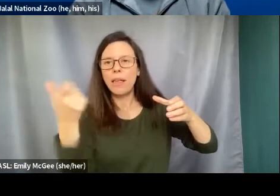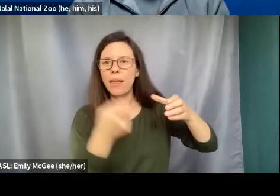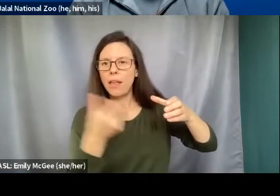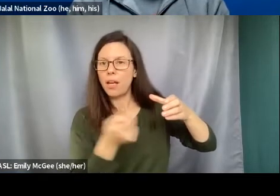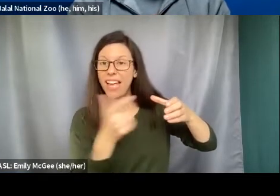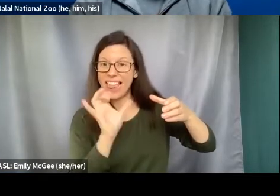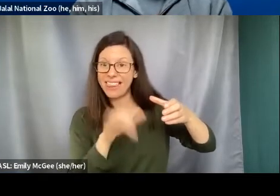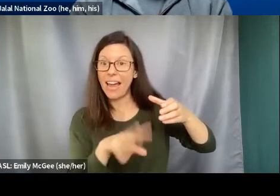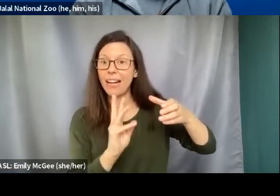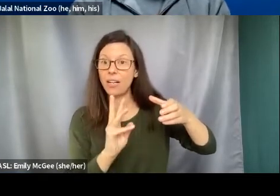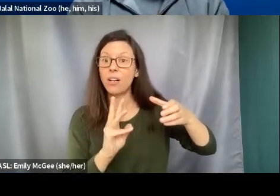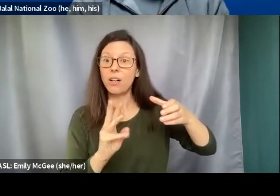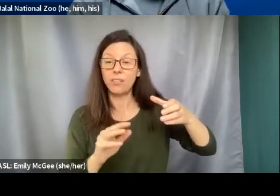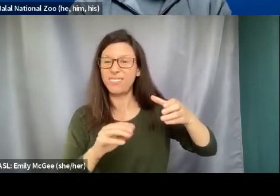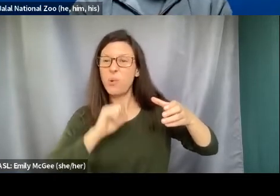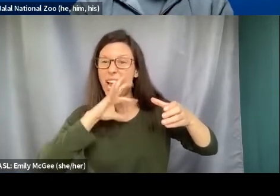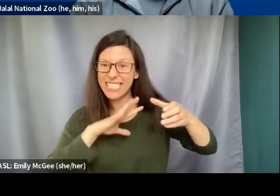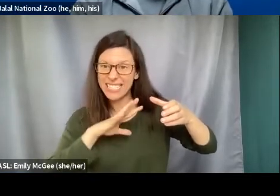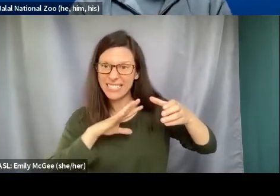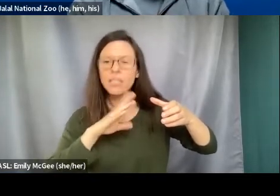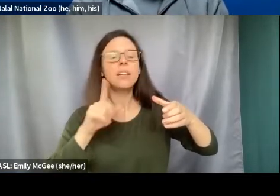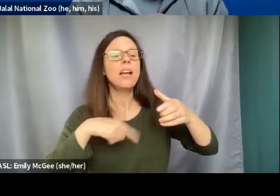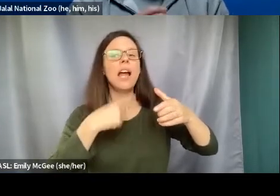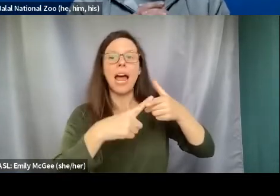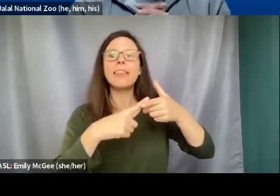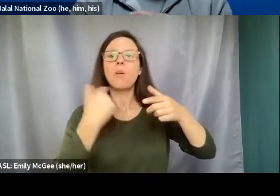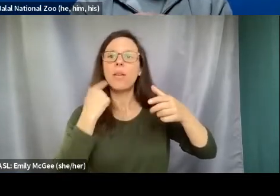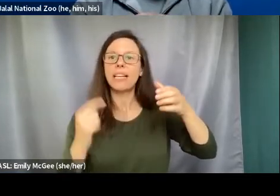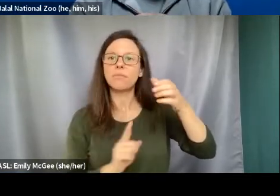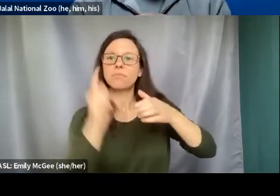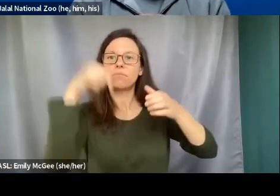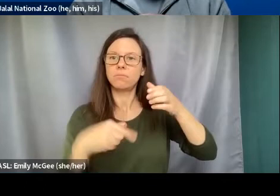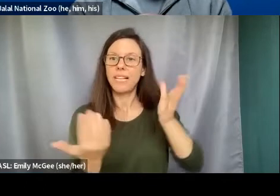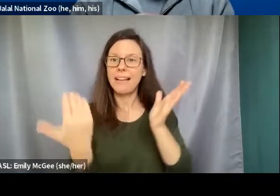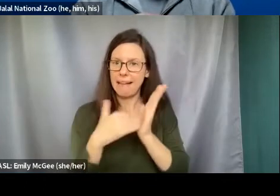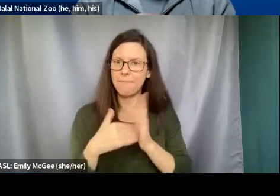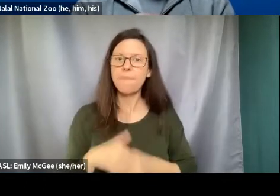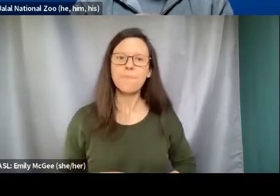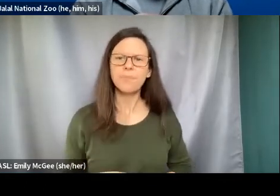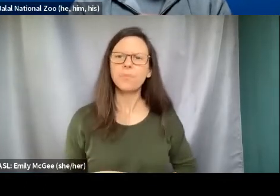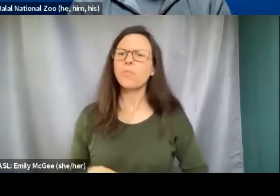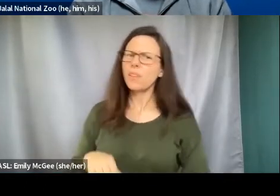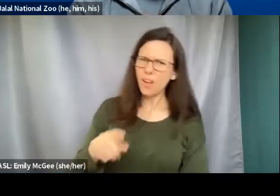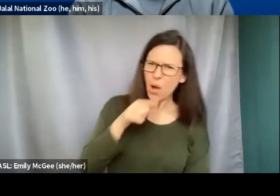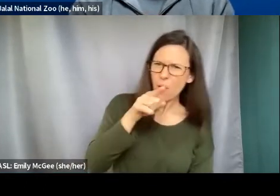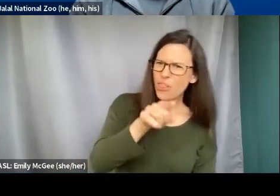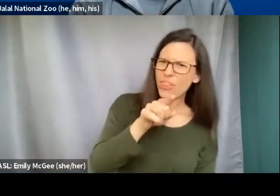backwash systems that the team, you and the team monitor uh via computers which is fantastic, and